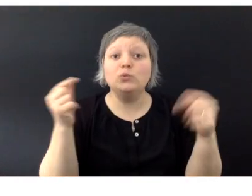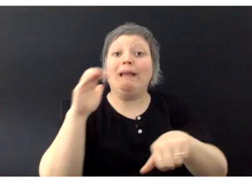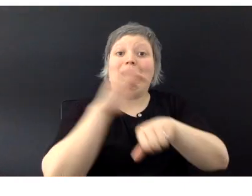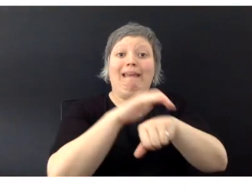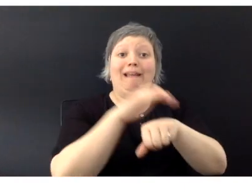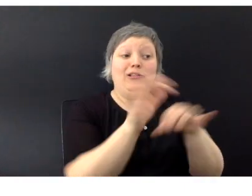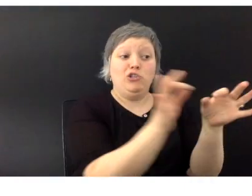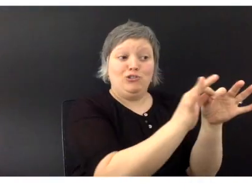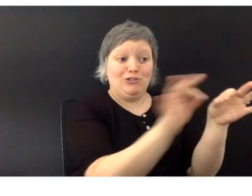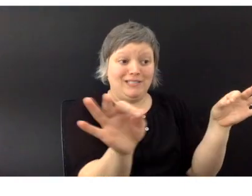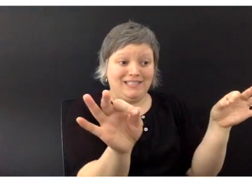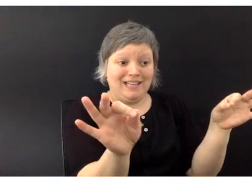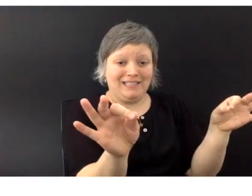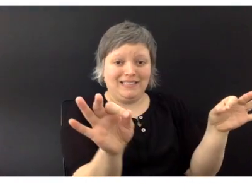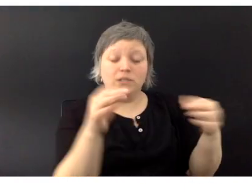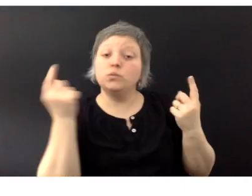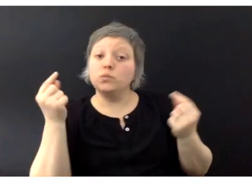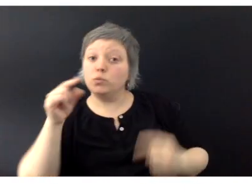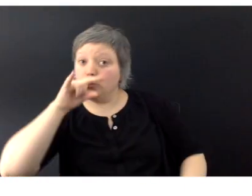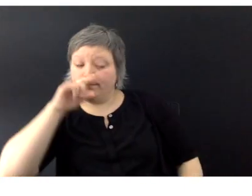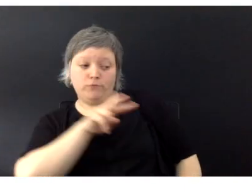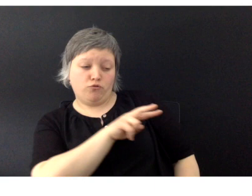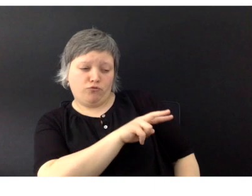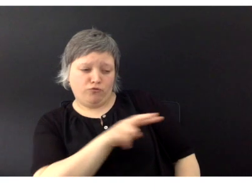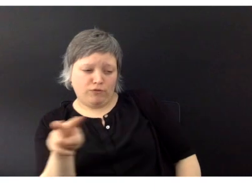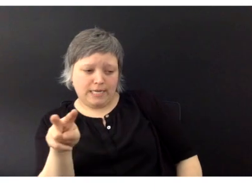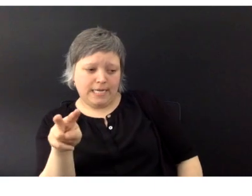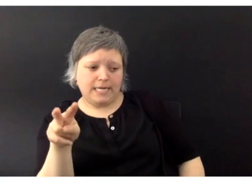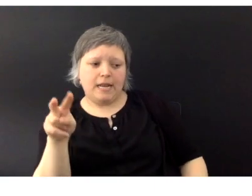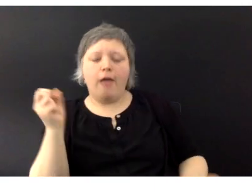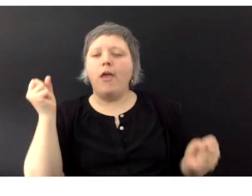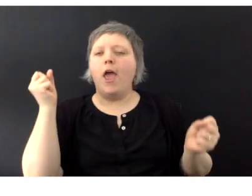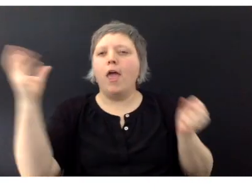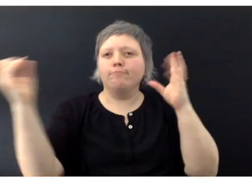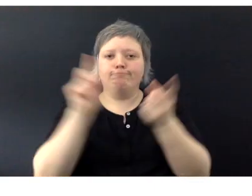is reading a sentence in English and then translating that sentence into ASL.